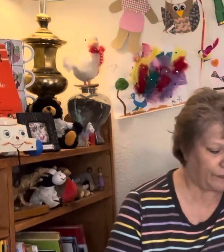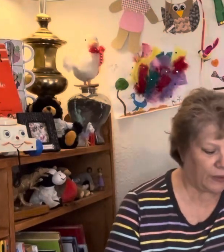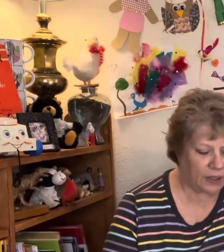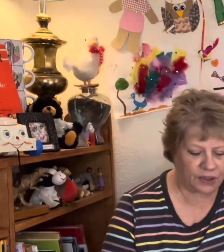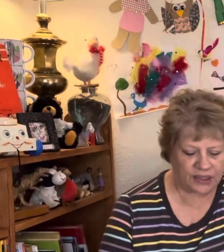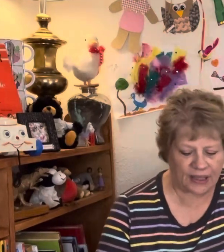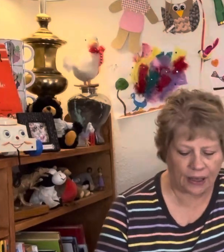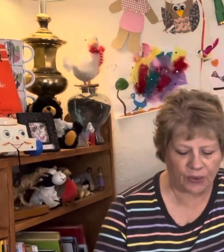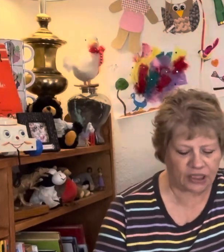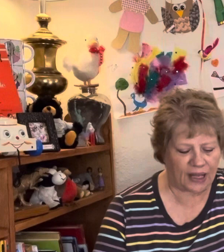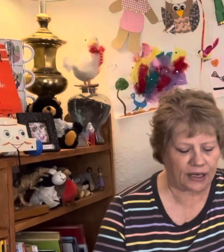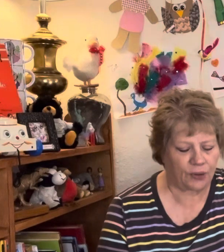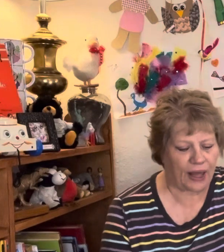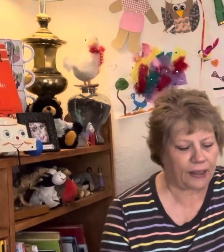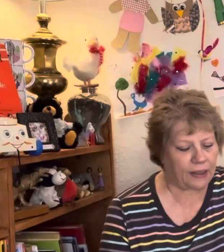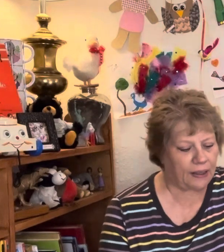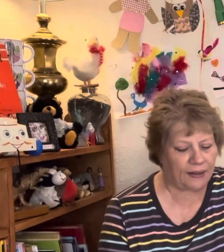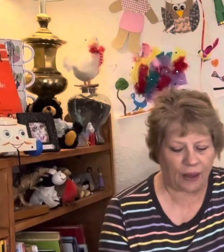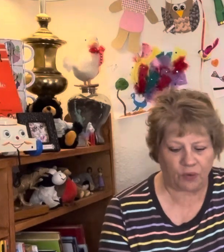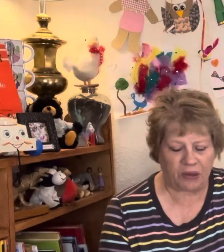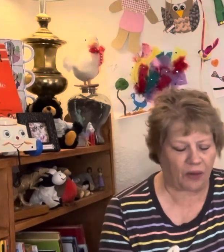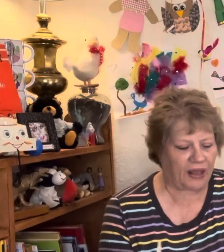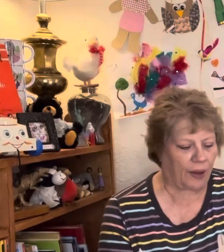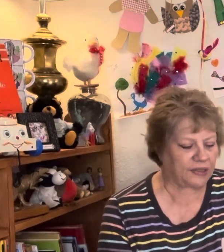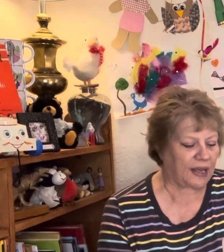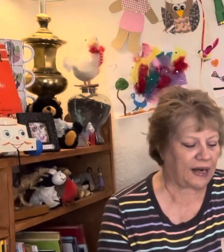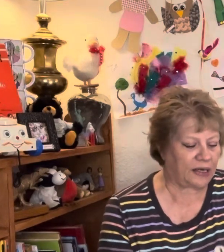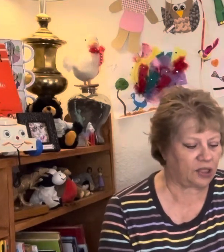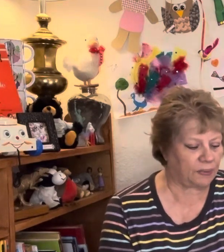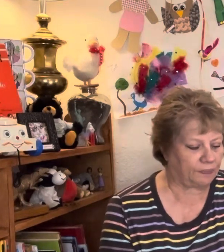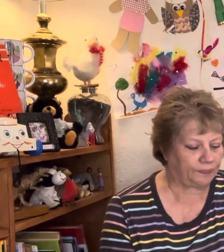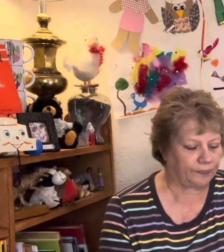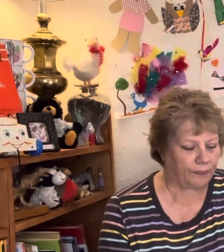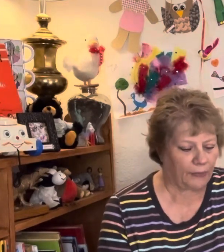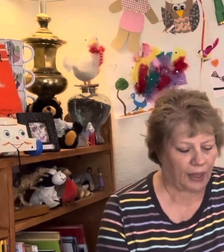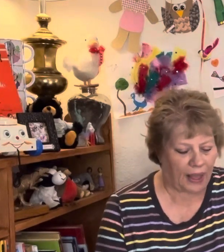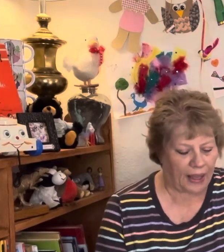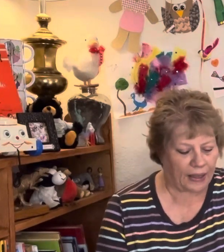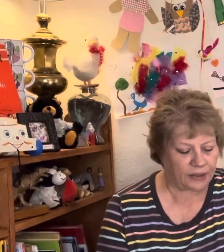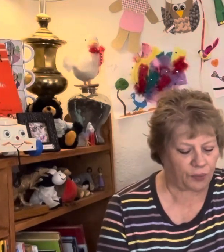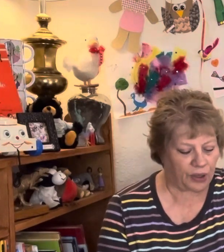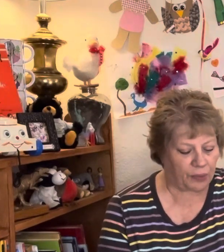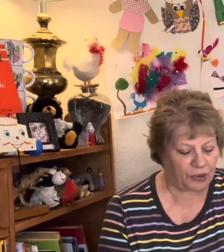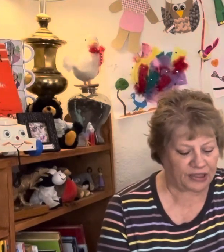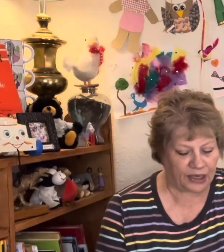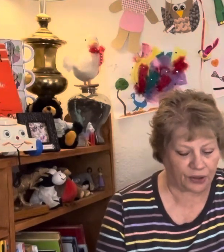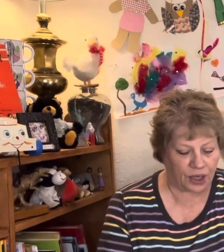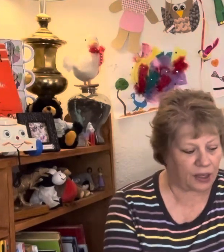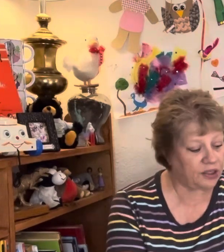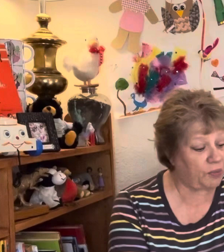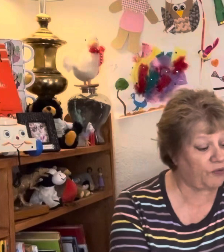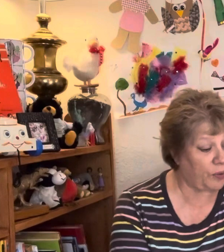So decide which side you like, that would be on the outside edge. BUSTER: Okay. BARB: And we're gonna put stickers on it. So, before